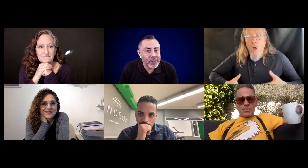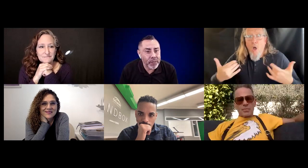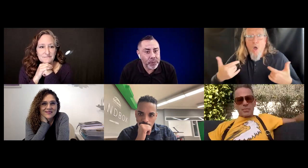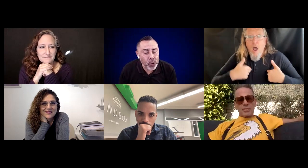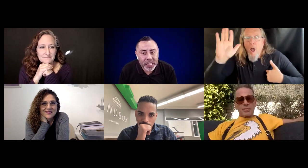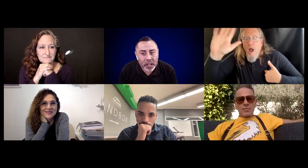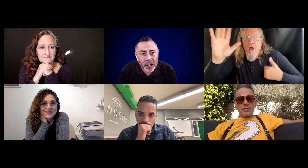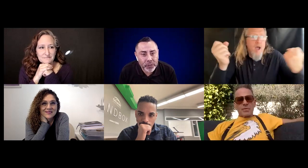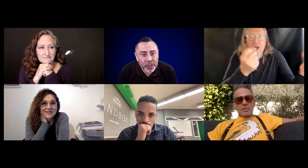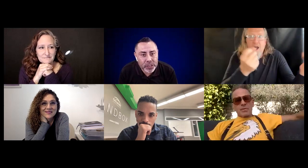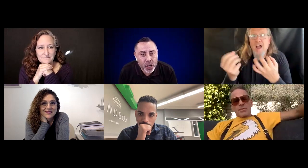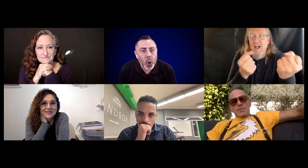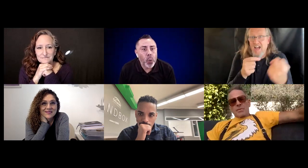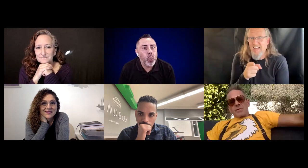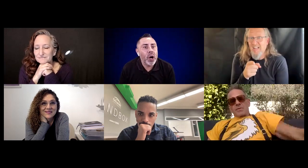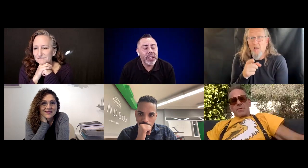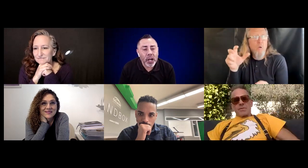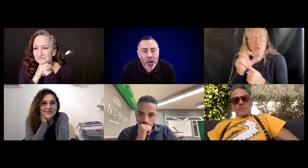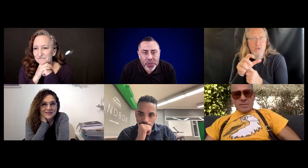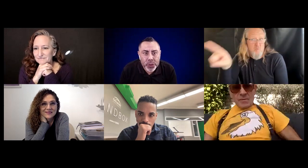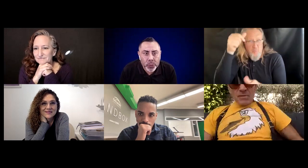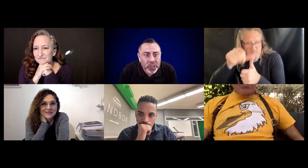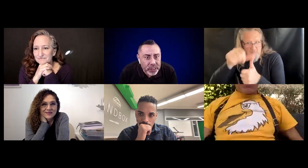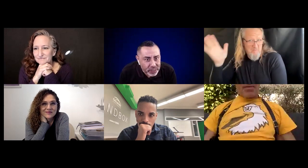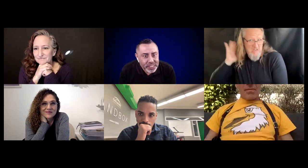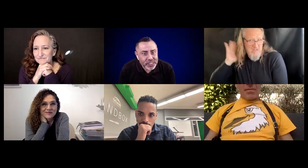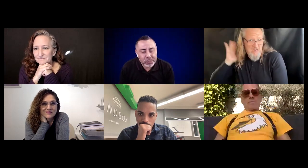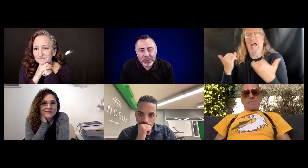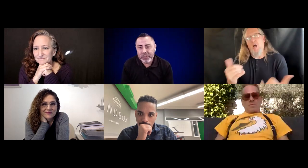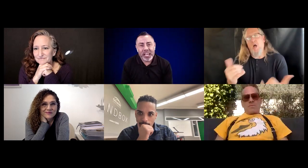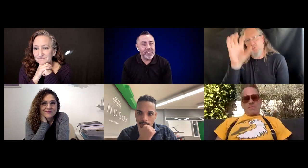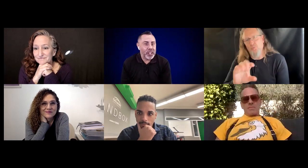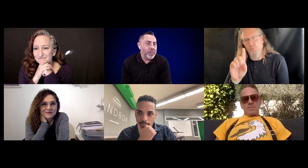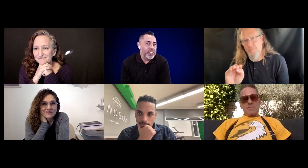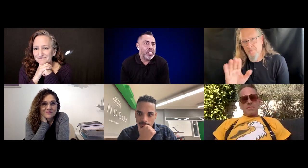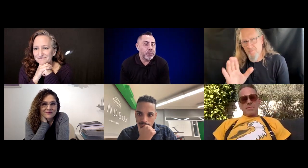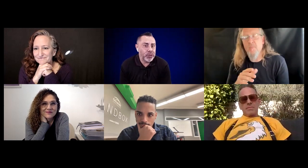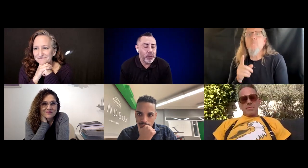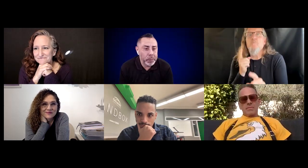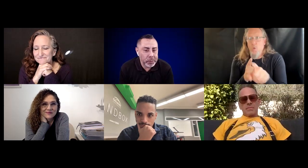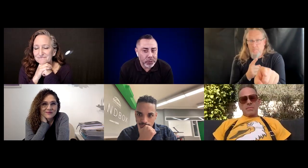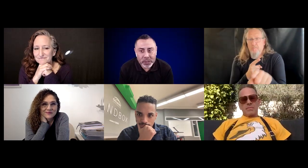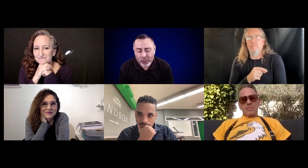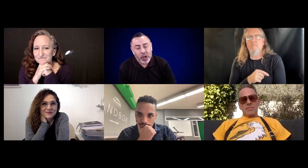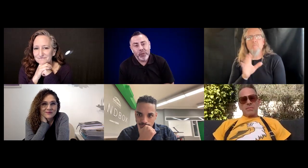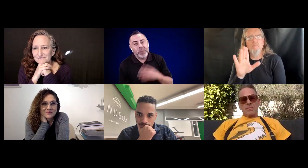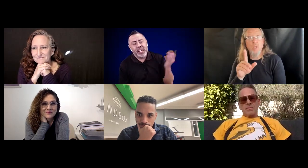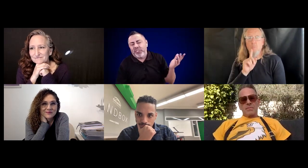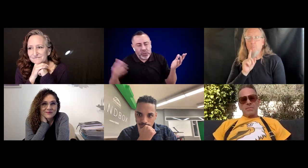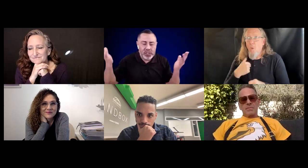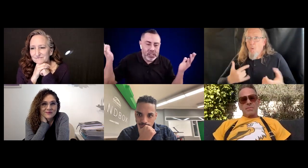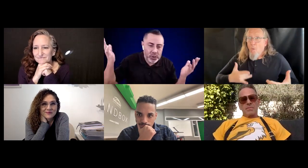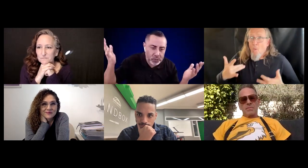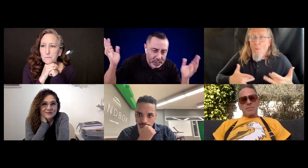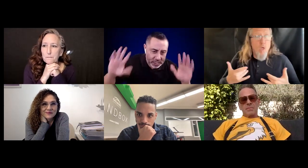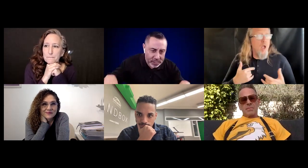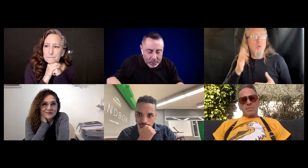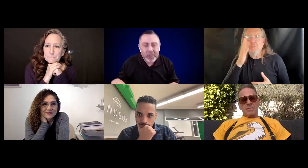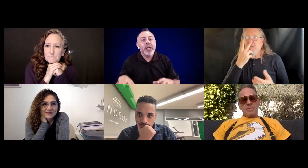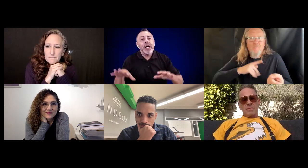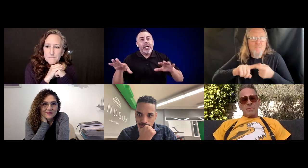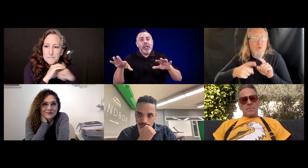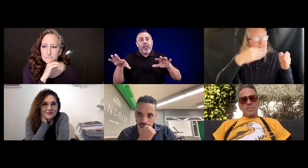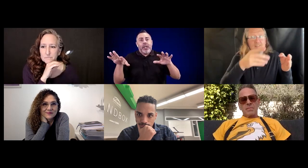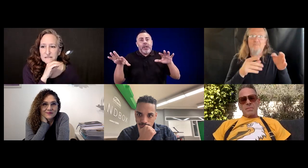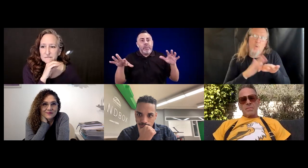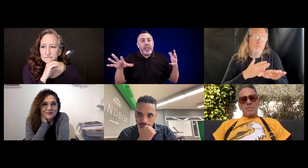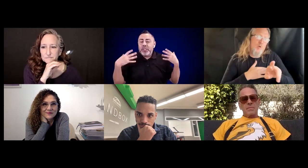What a thrill to be able to have a conversation between 4 people, if we all remember that of course we do that in Zoom nowadays.